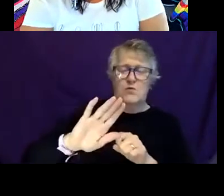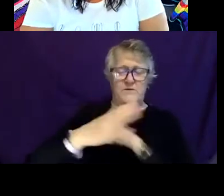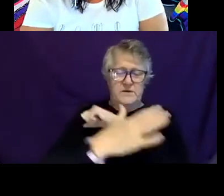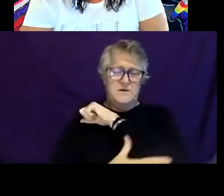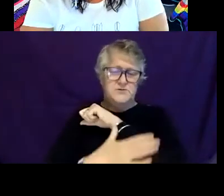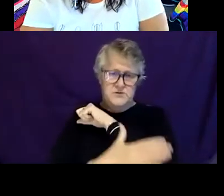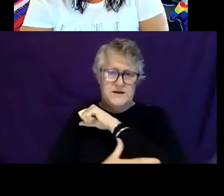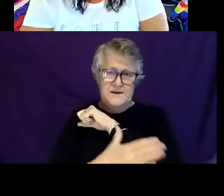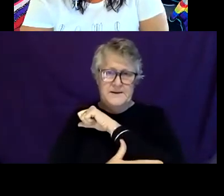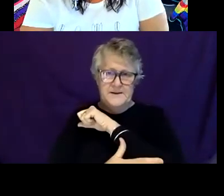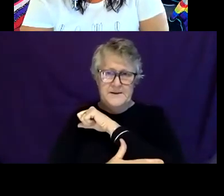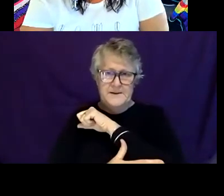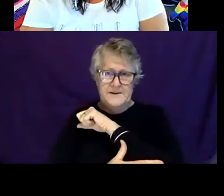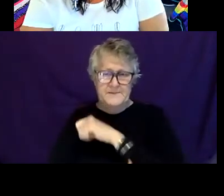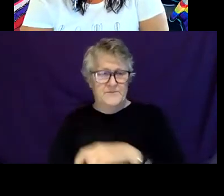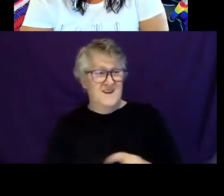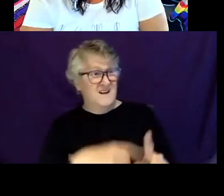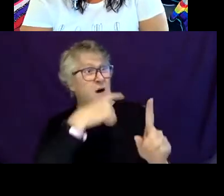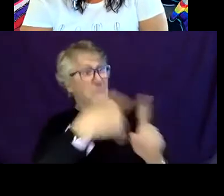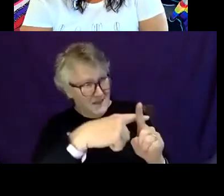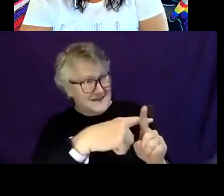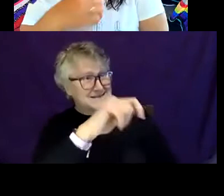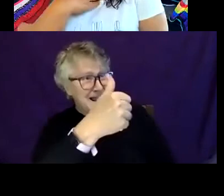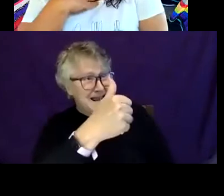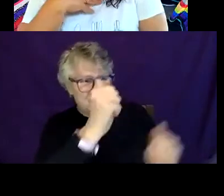Alyshia: Plus 10 to all of that.